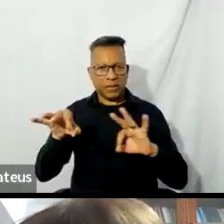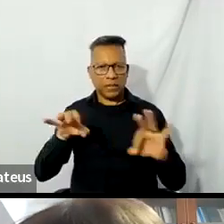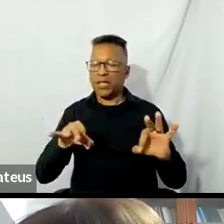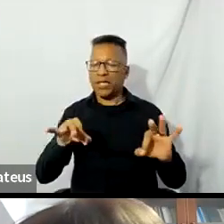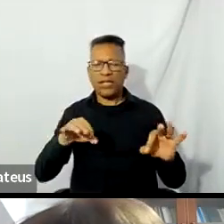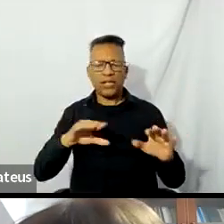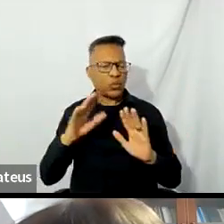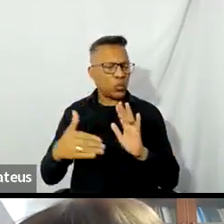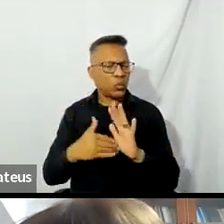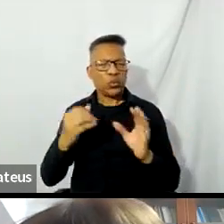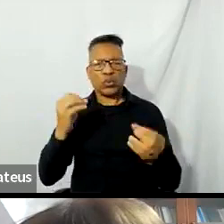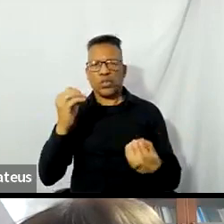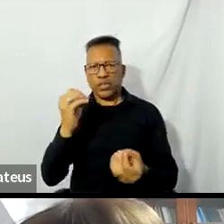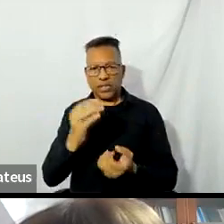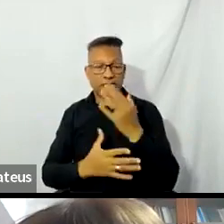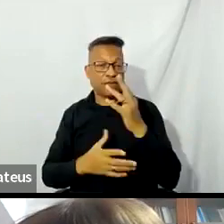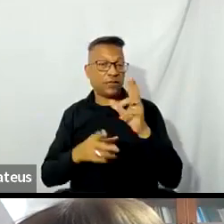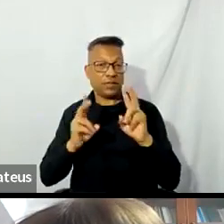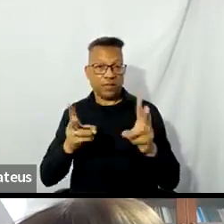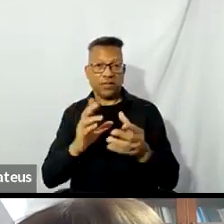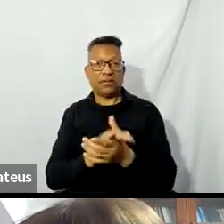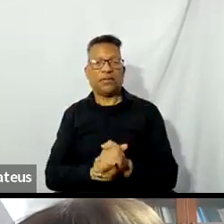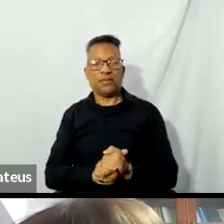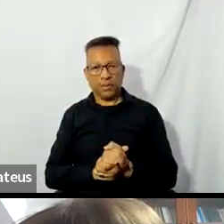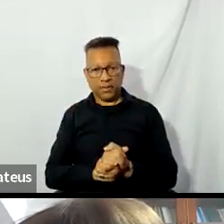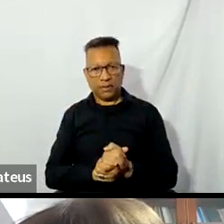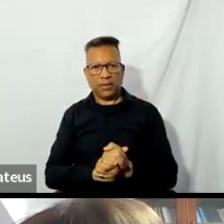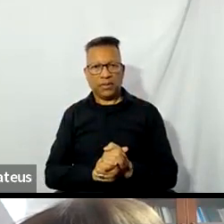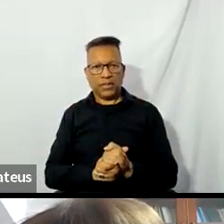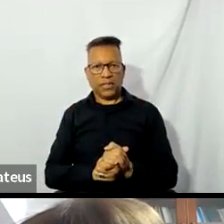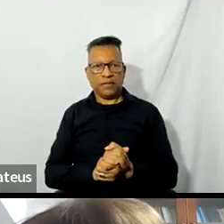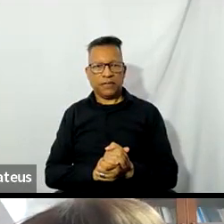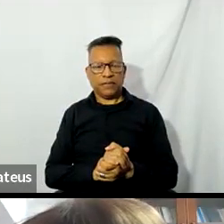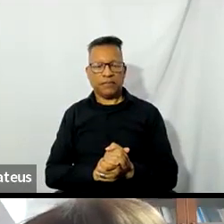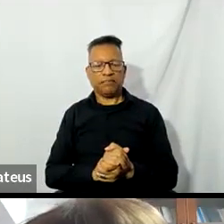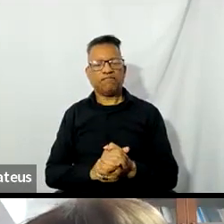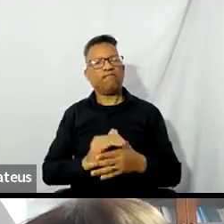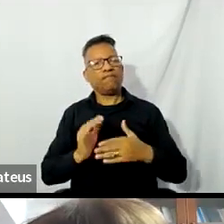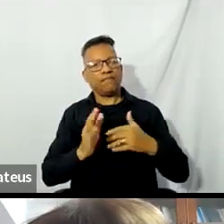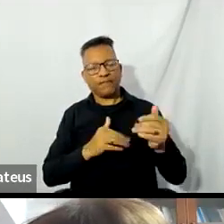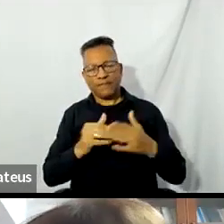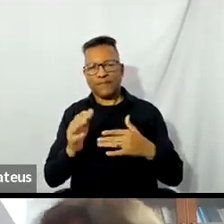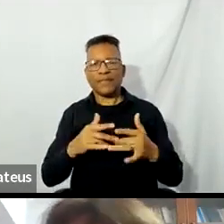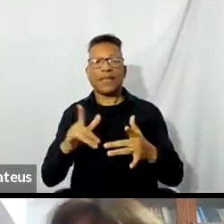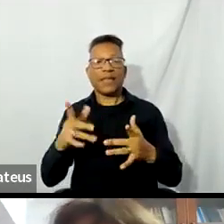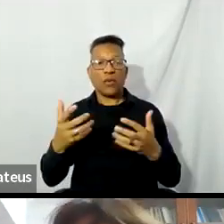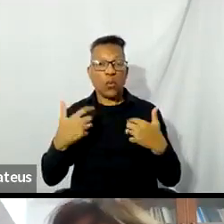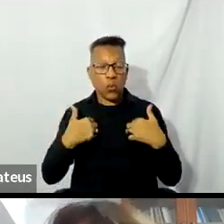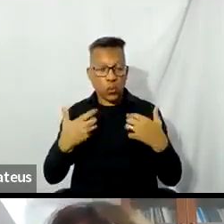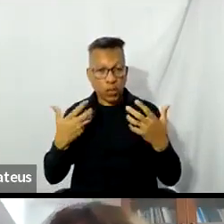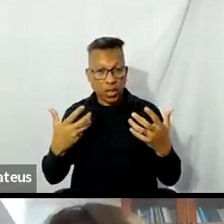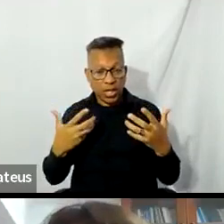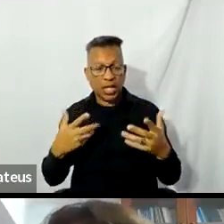Self-action is always creative, always creative. evening even if I want even if I want to move , we